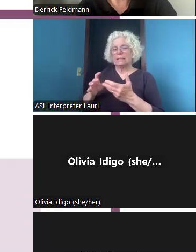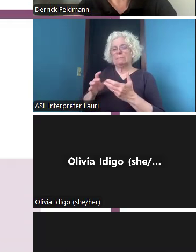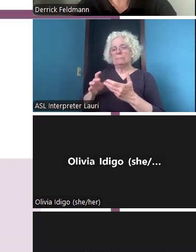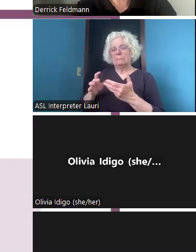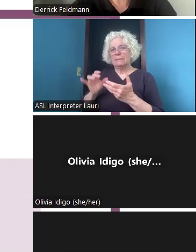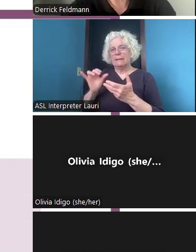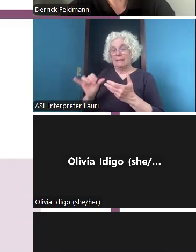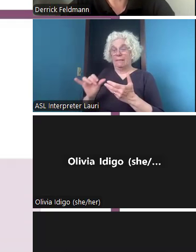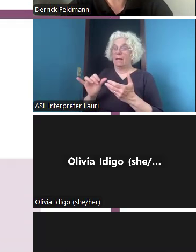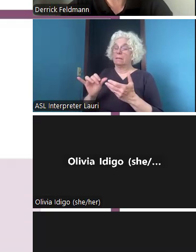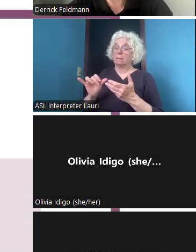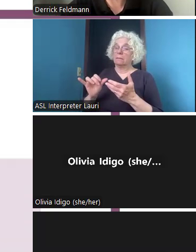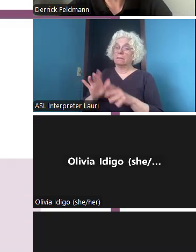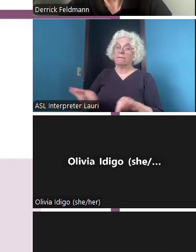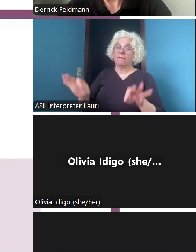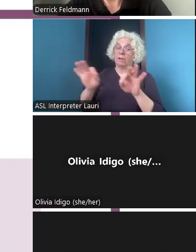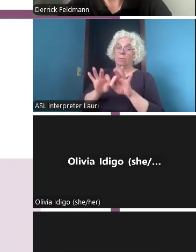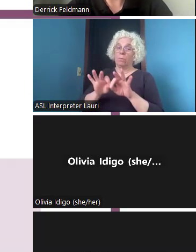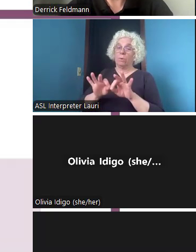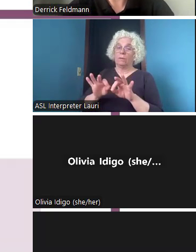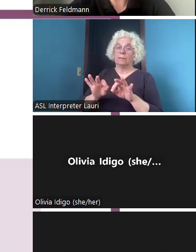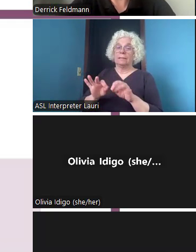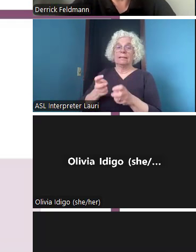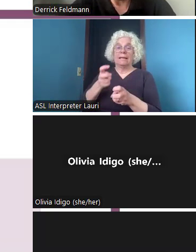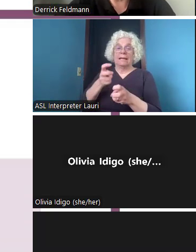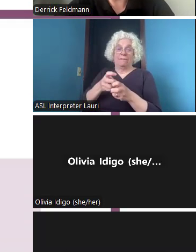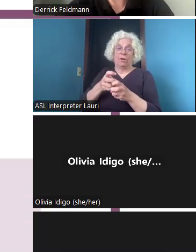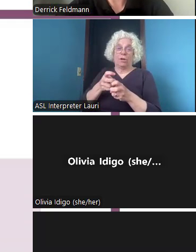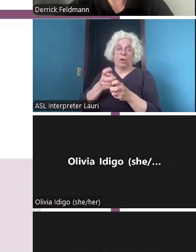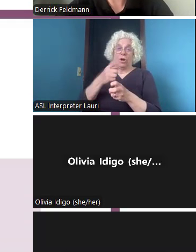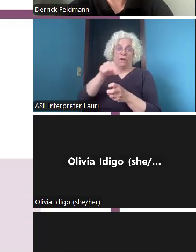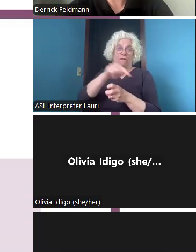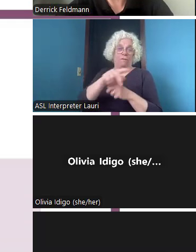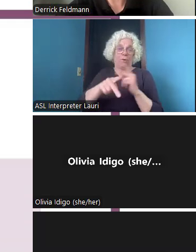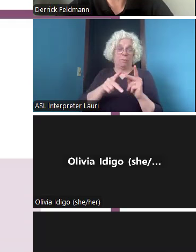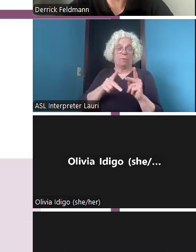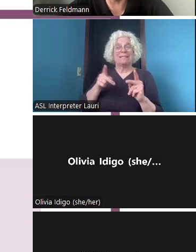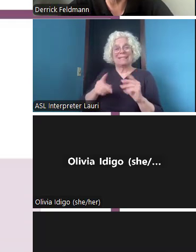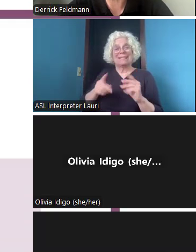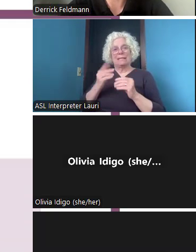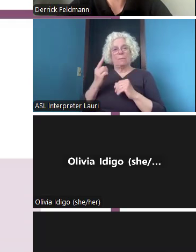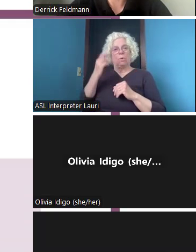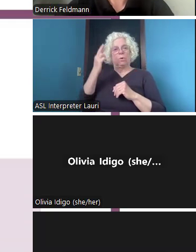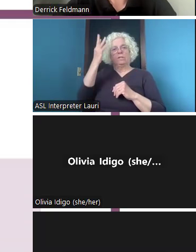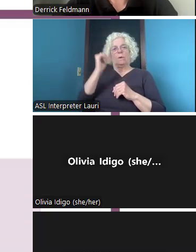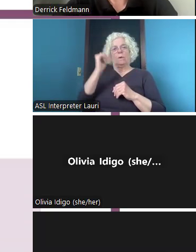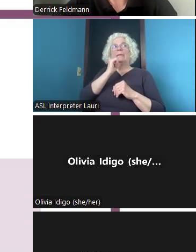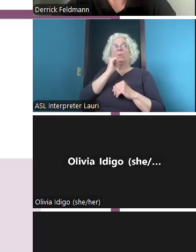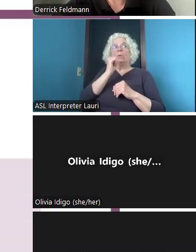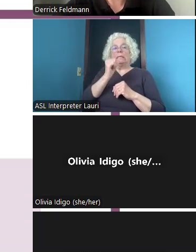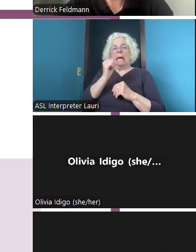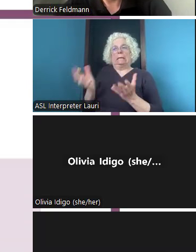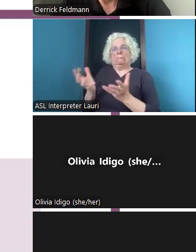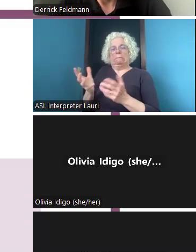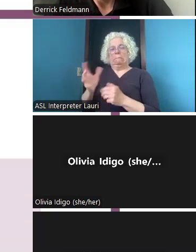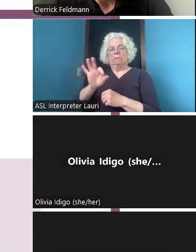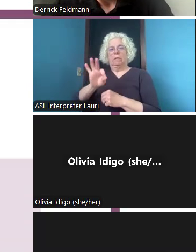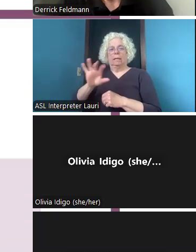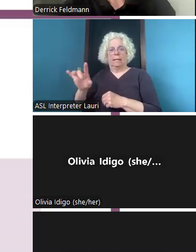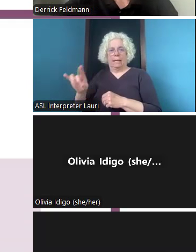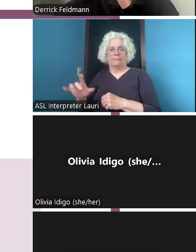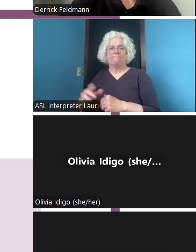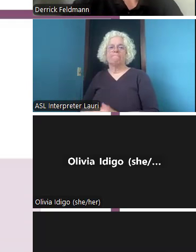And that was really, really hard to, that is one of their major reasons why they would not recommend 988.